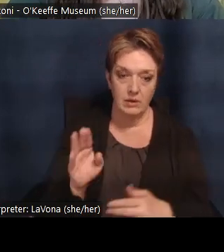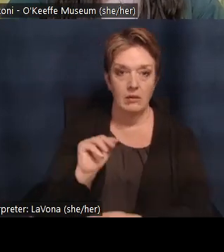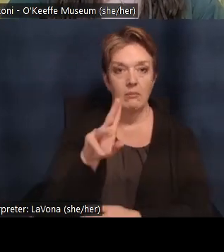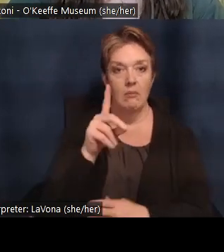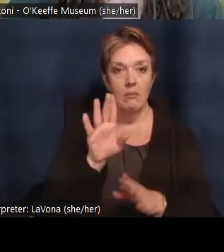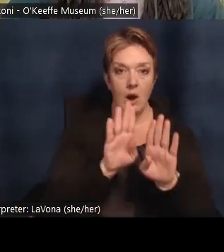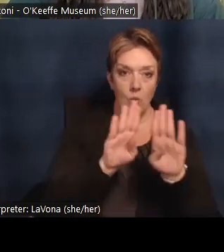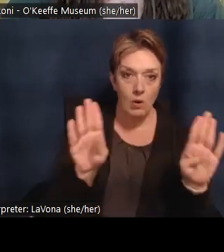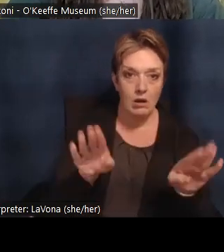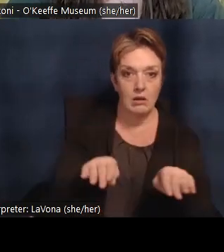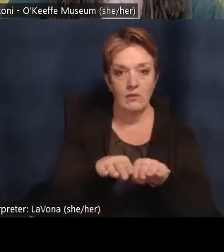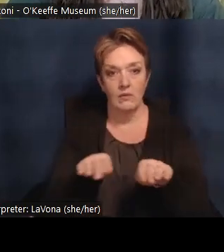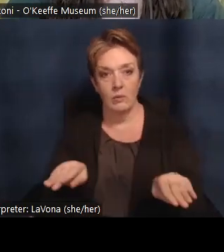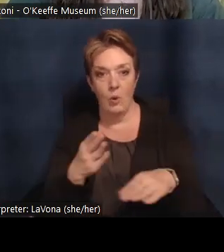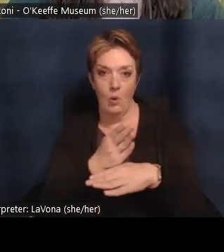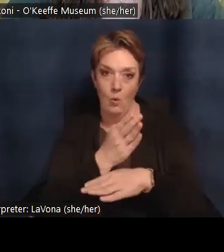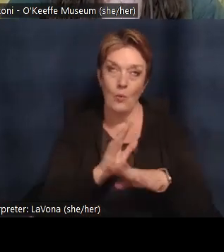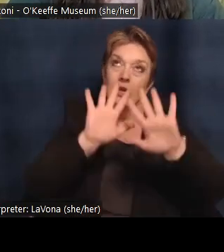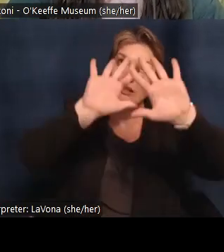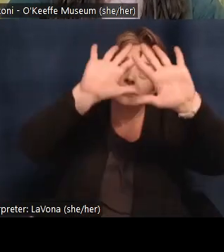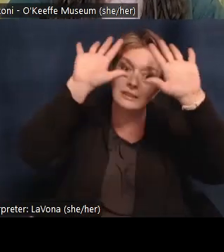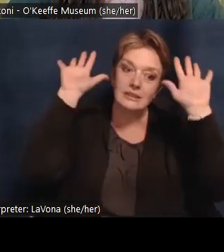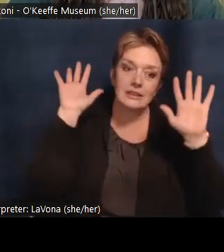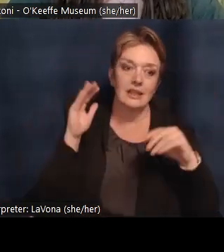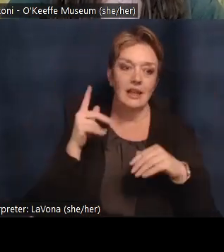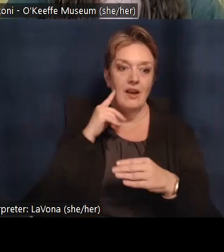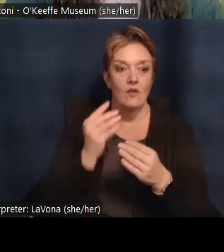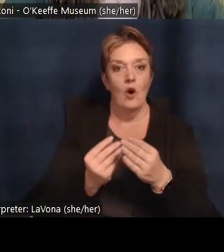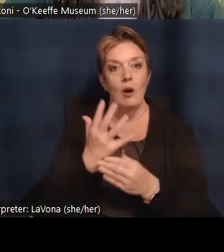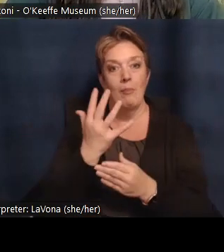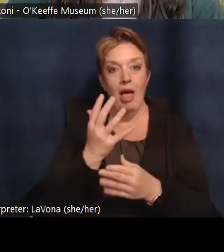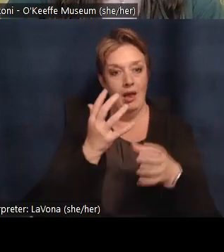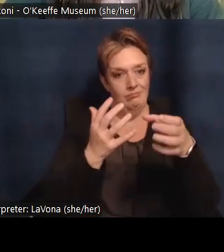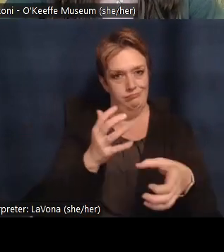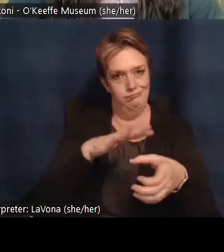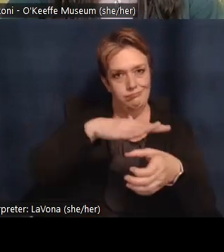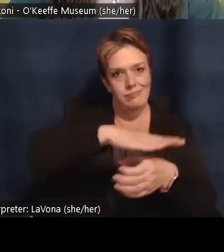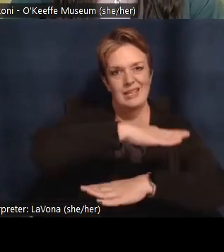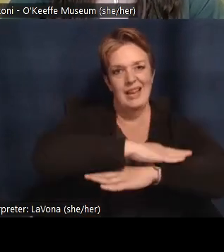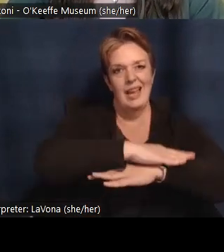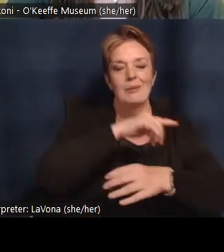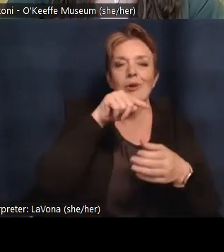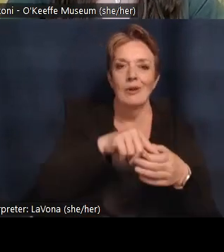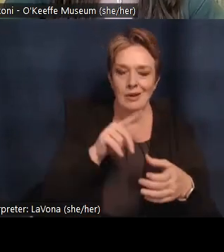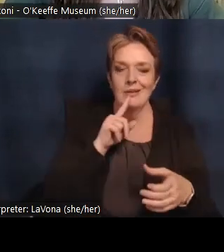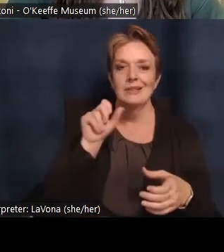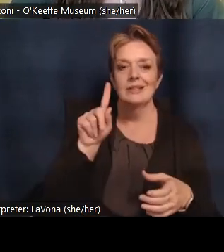tree stumps for plant stands, rocks along the windowsill; all very characteristic of Georgia O’Keeffe.